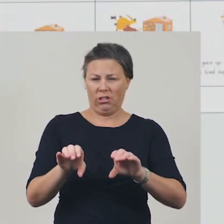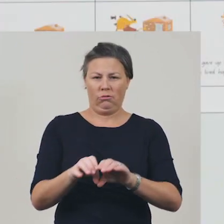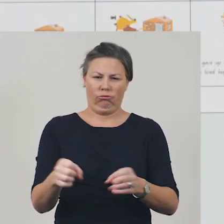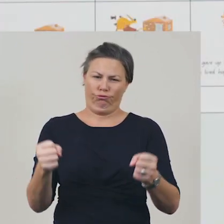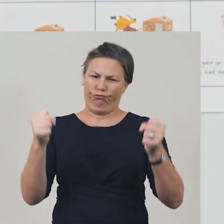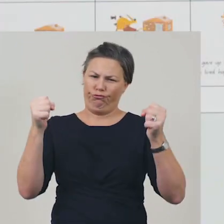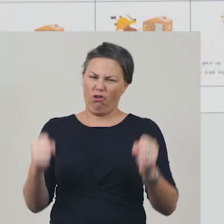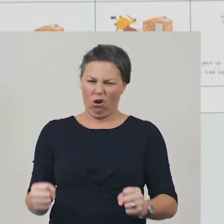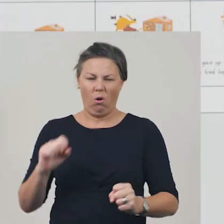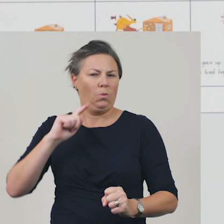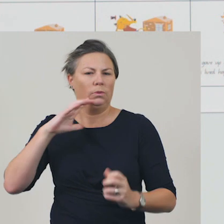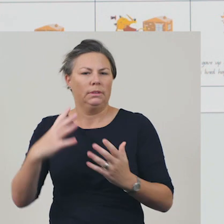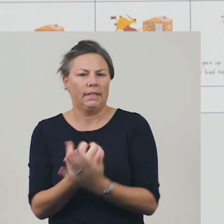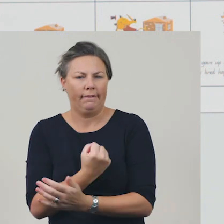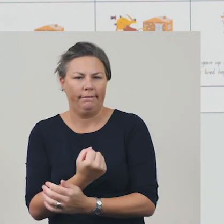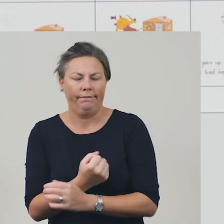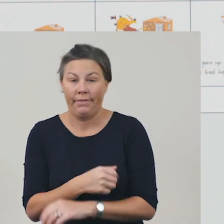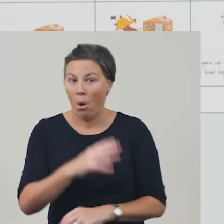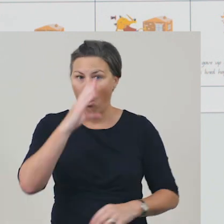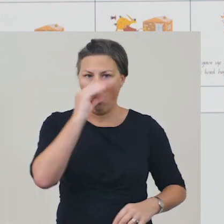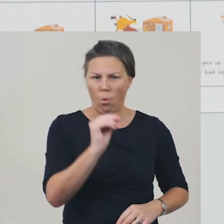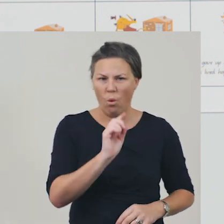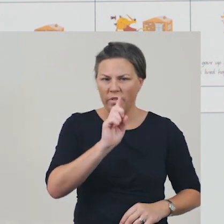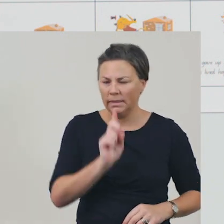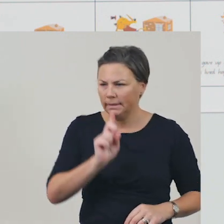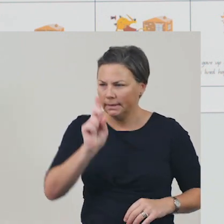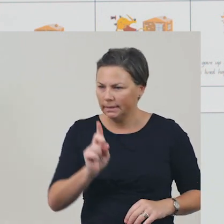The wolf followed the little pigs to the third little pig’s house.